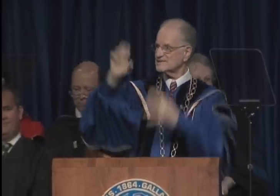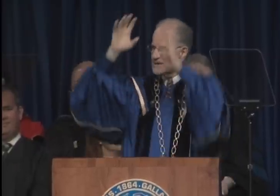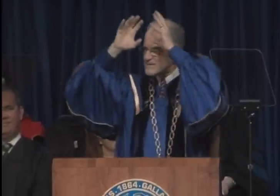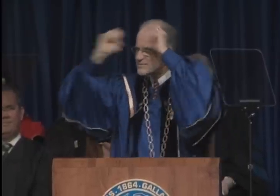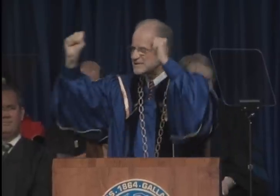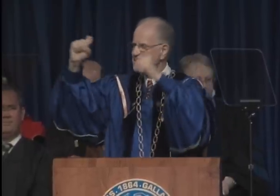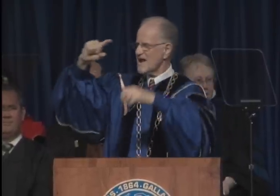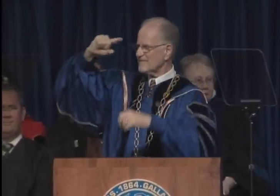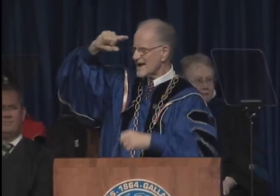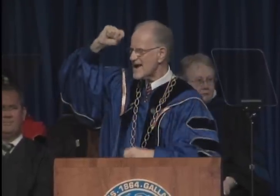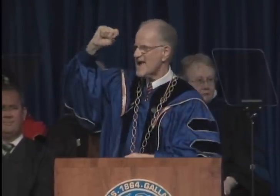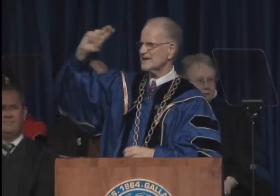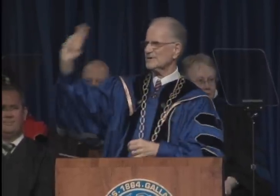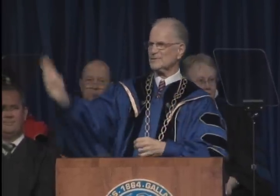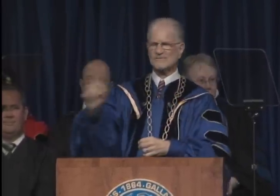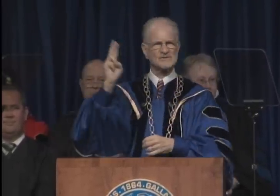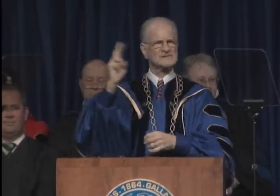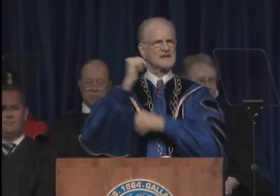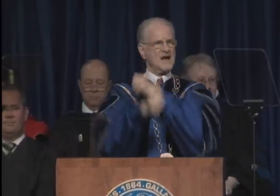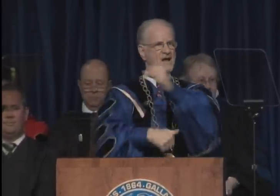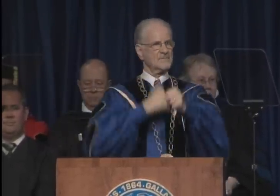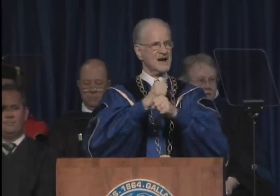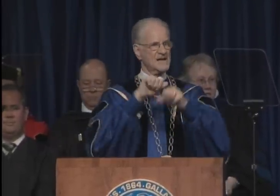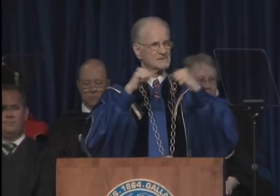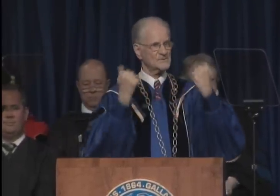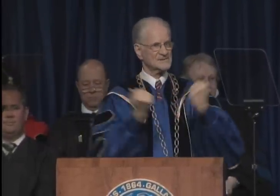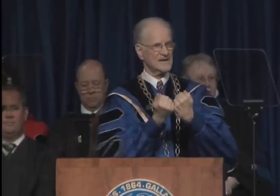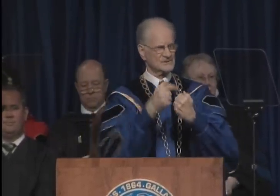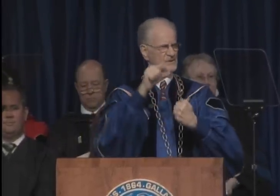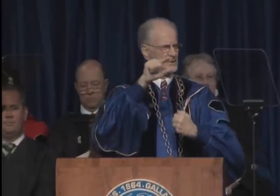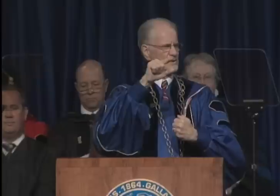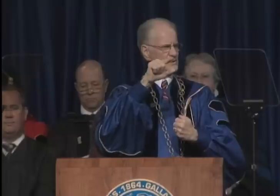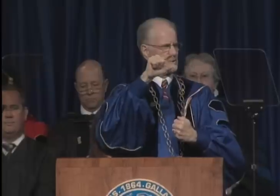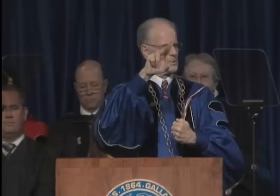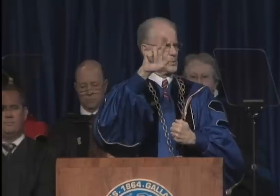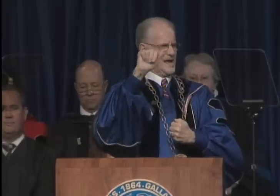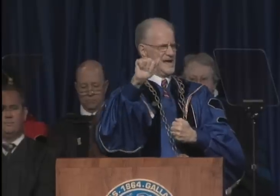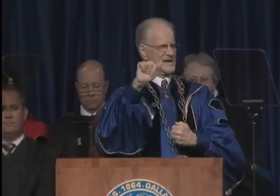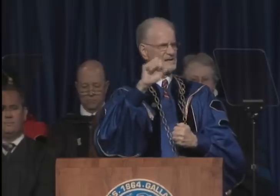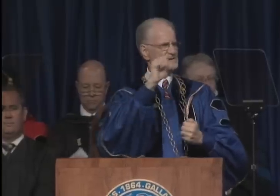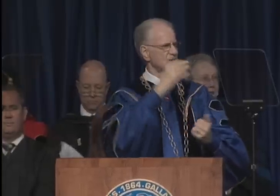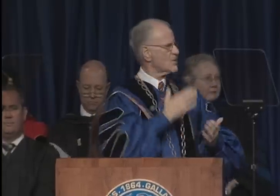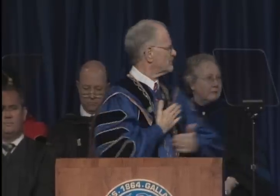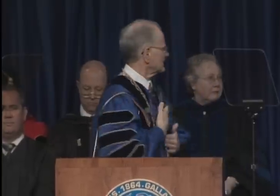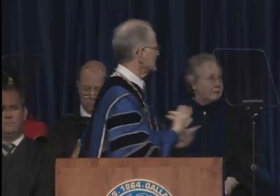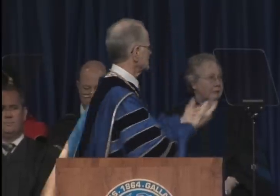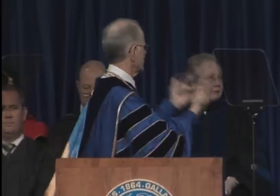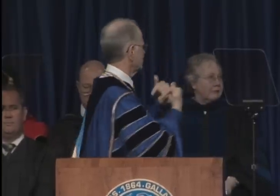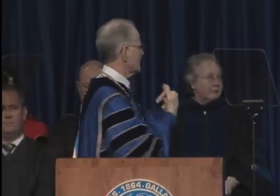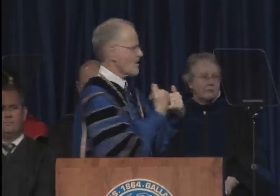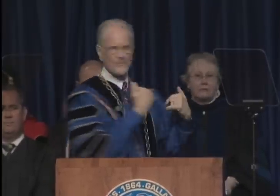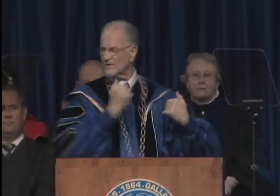president of the Gallaudet University Alumni Association. Alyce, please come forward.